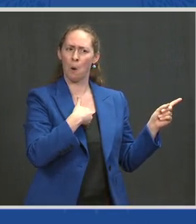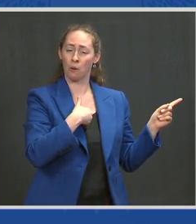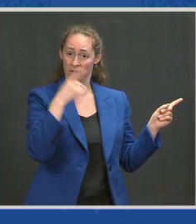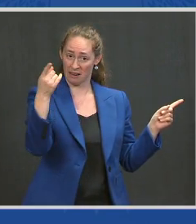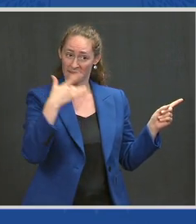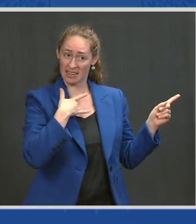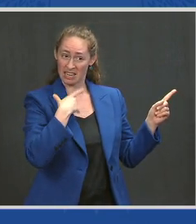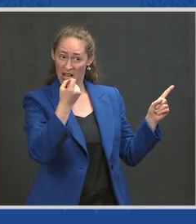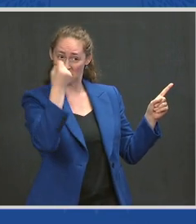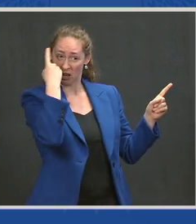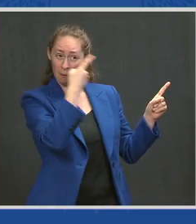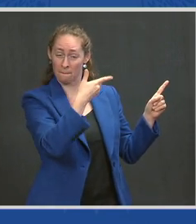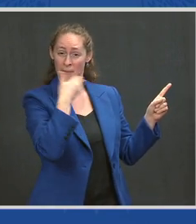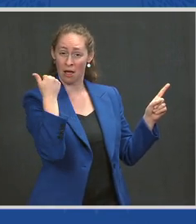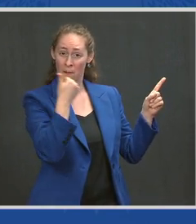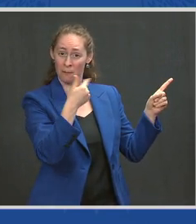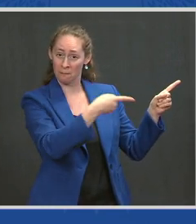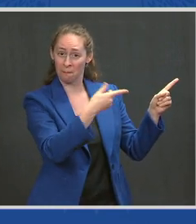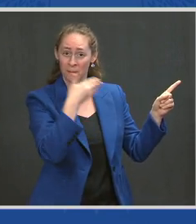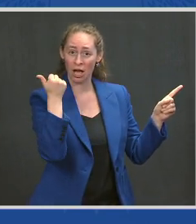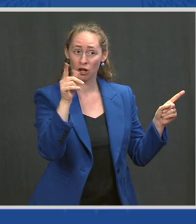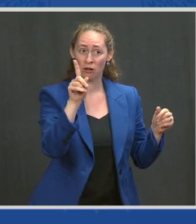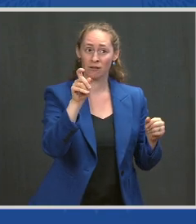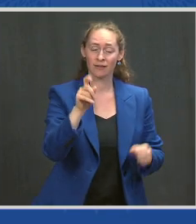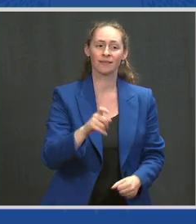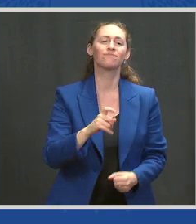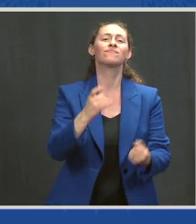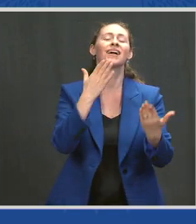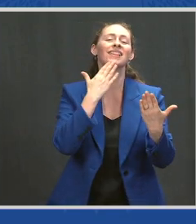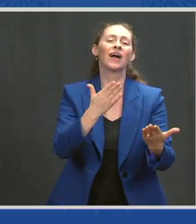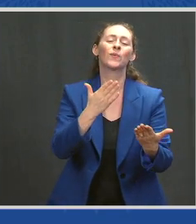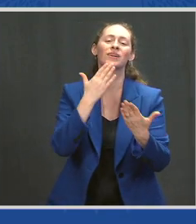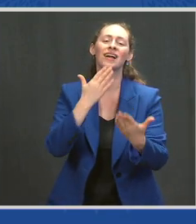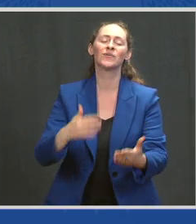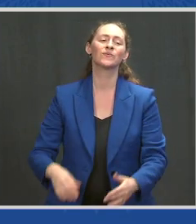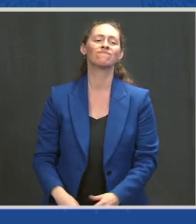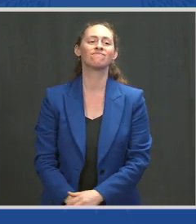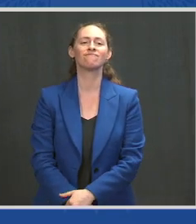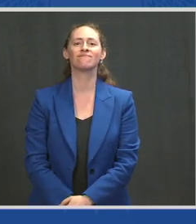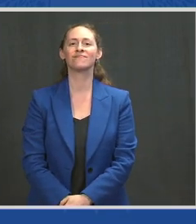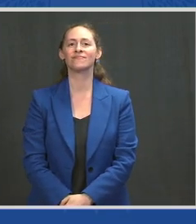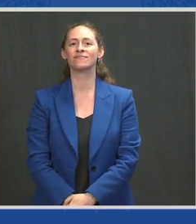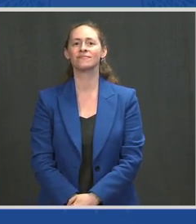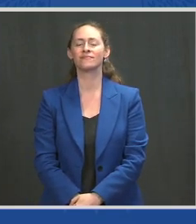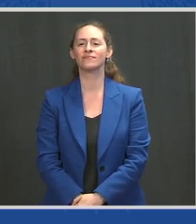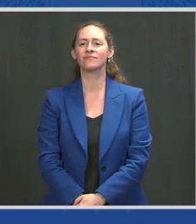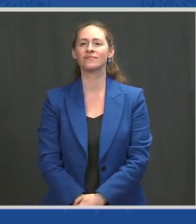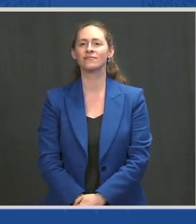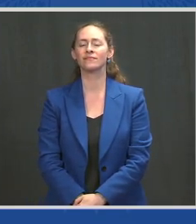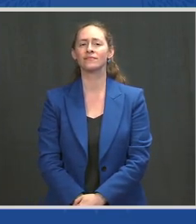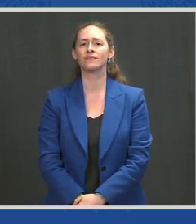The President: Thank you. Thank you very much. The Press: Mr. President -- The Press: But on the military -- military response, sir?